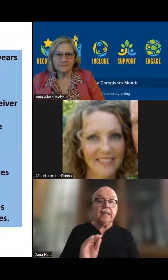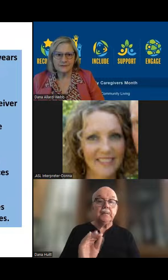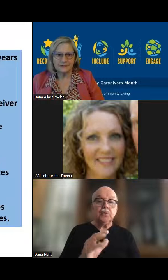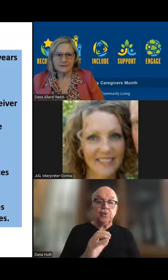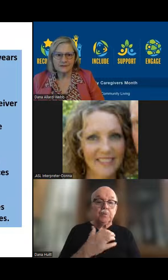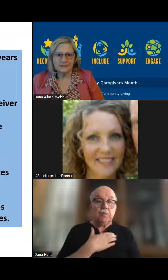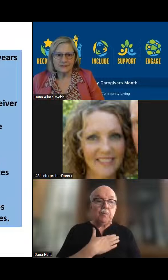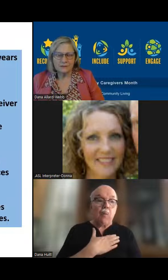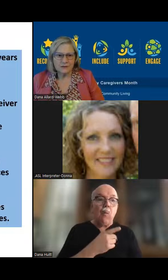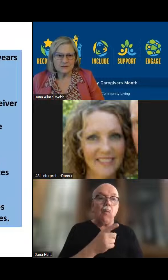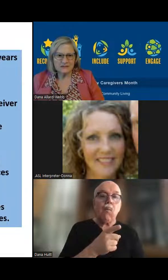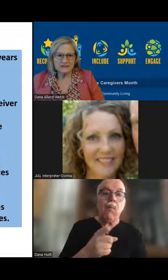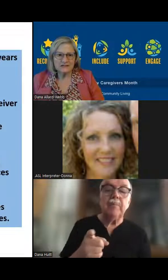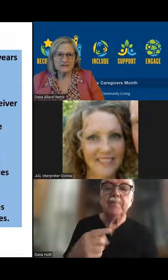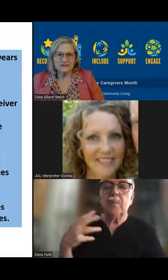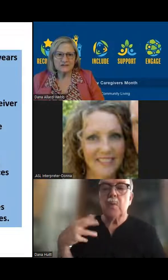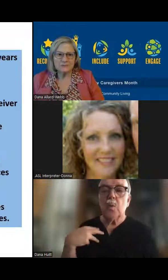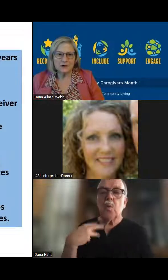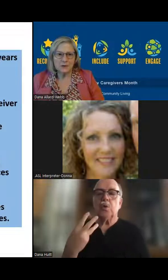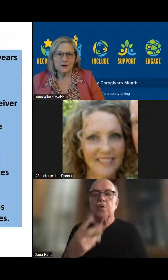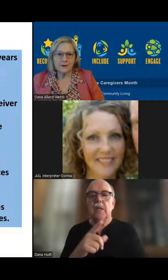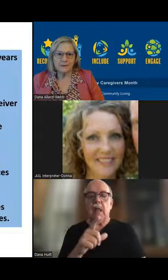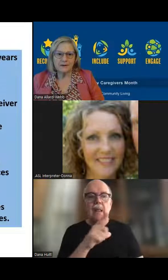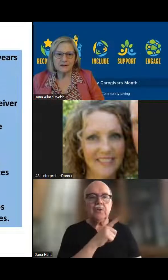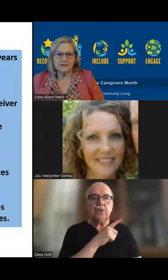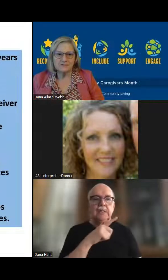certified training, they also have that. And they do a lot of